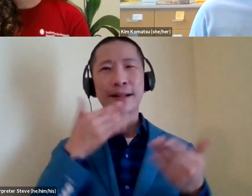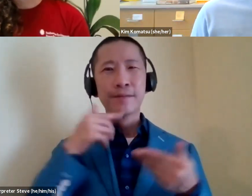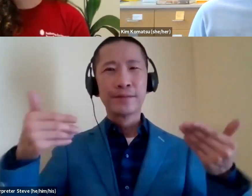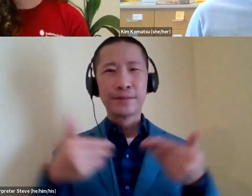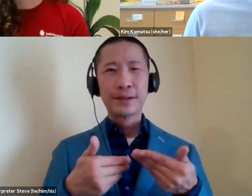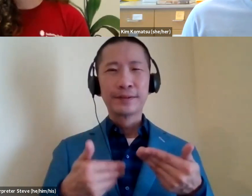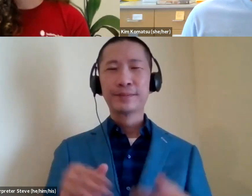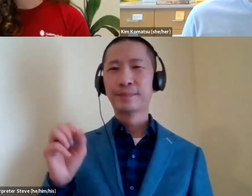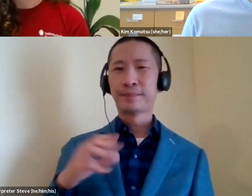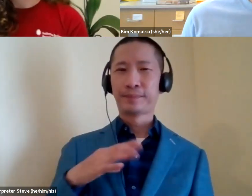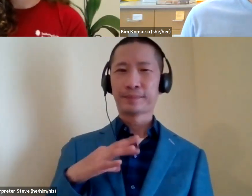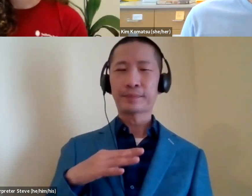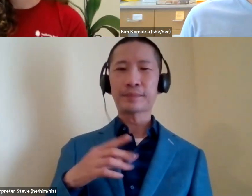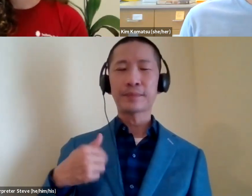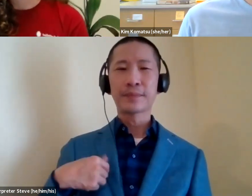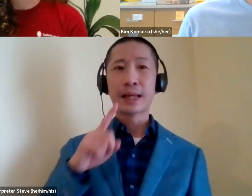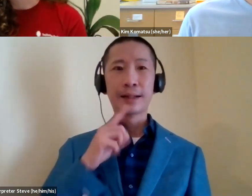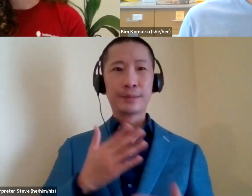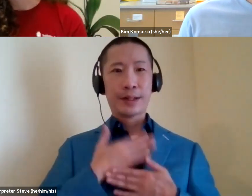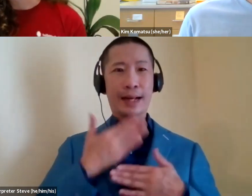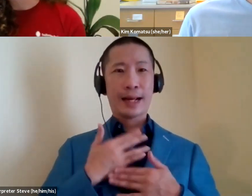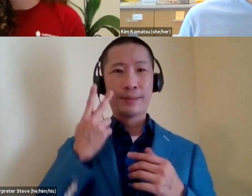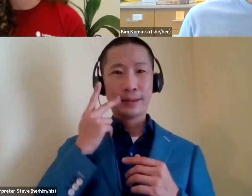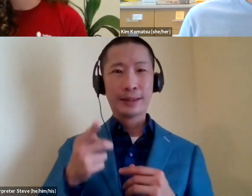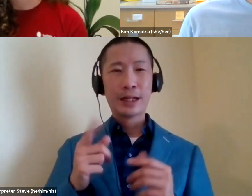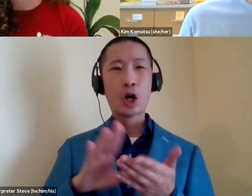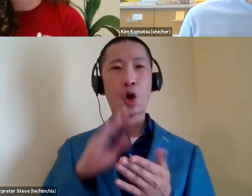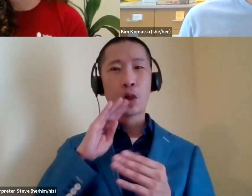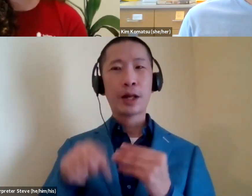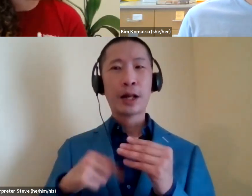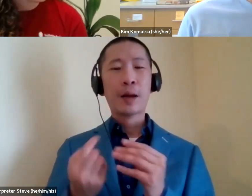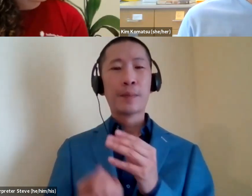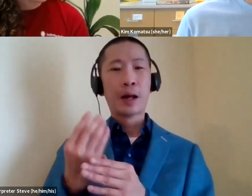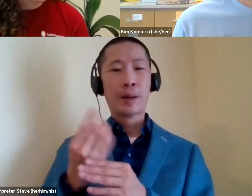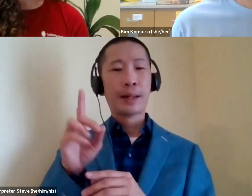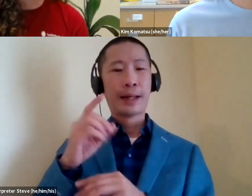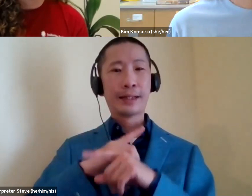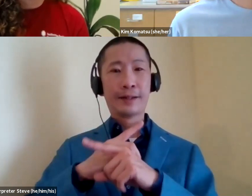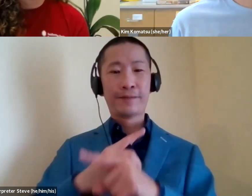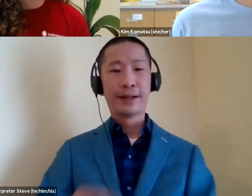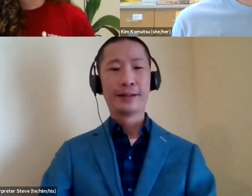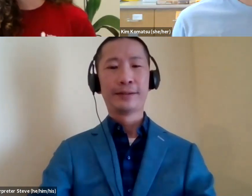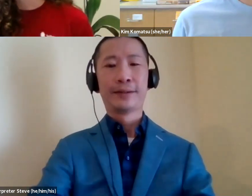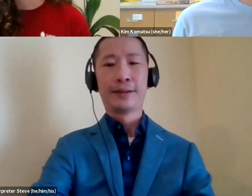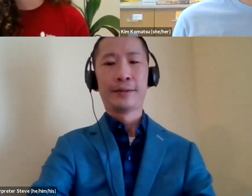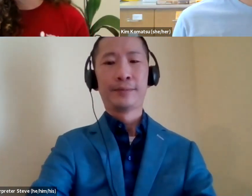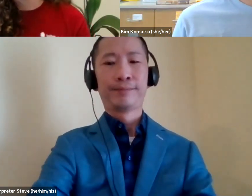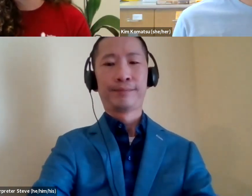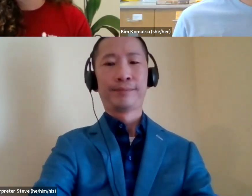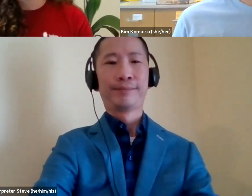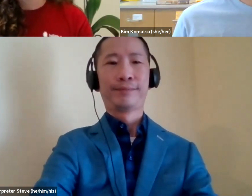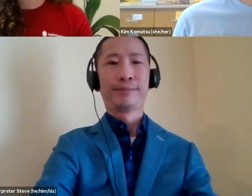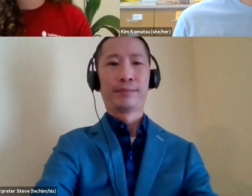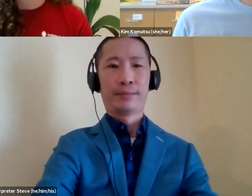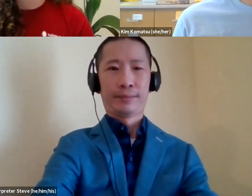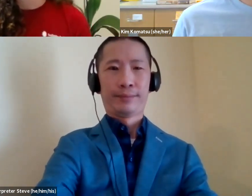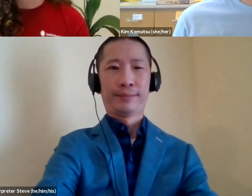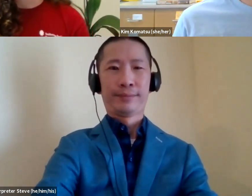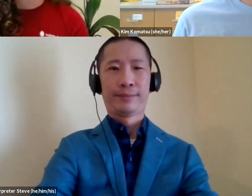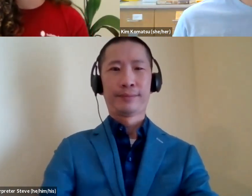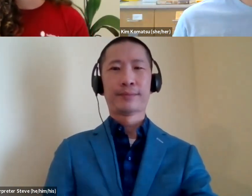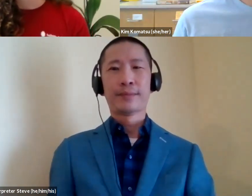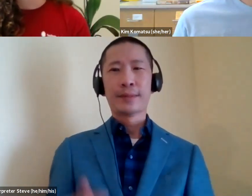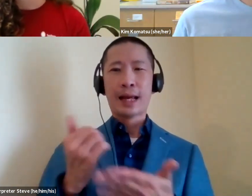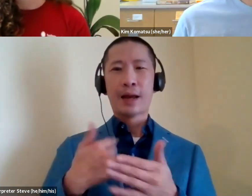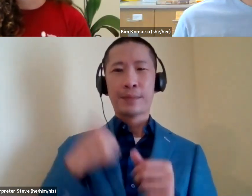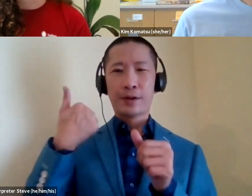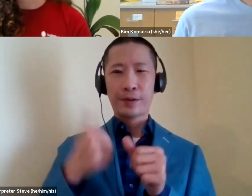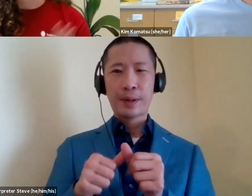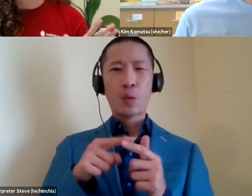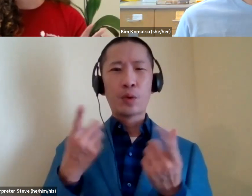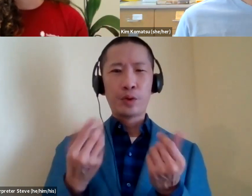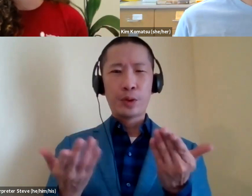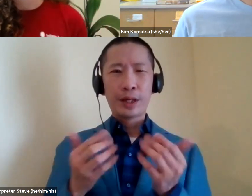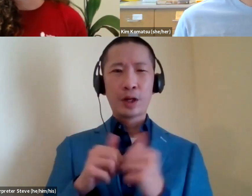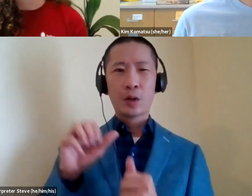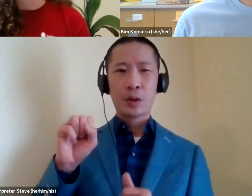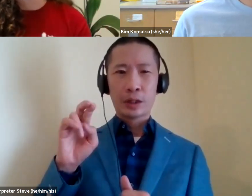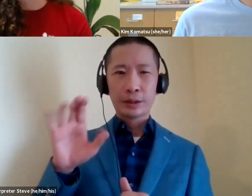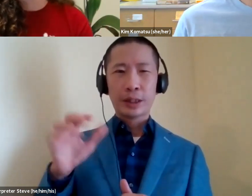Emily Borger: Oh, my goodness, I am so happy to see you and learn all about plant defenses. Now quick question, can you remind me, what are you doing here at SERC? We know we saw a lot of really cool videos.